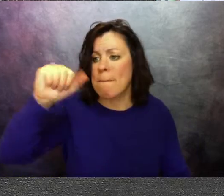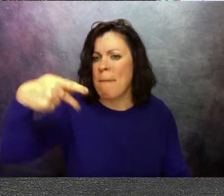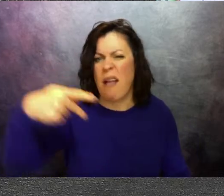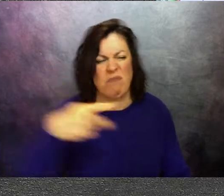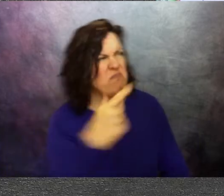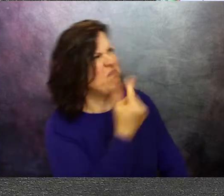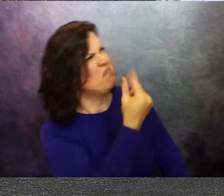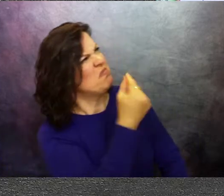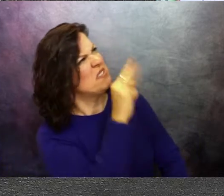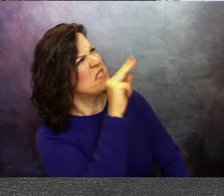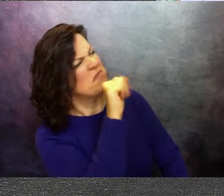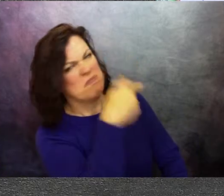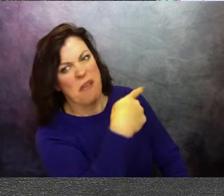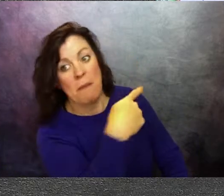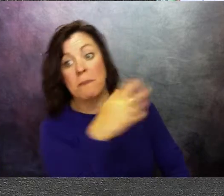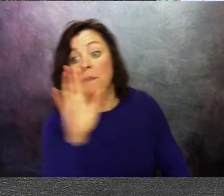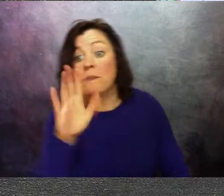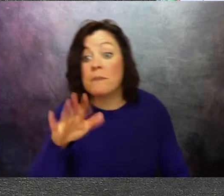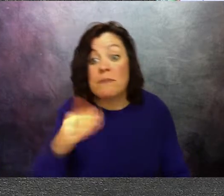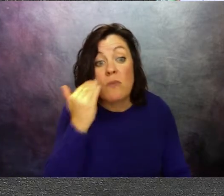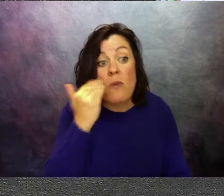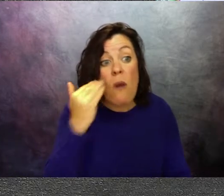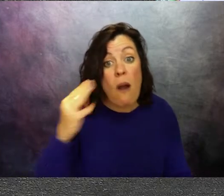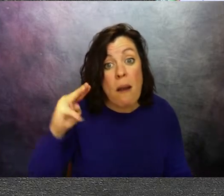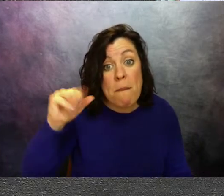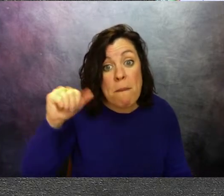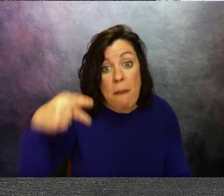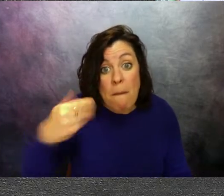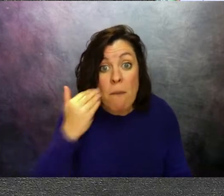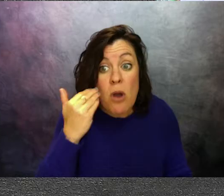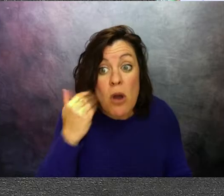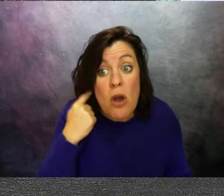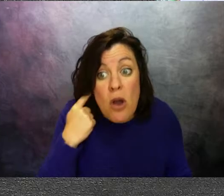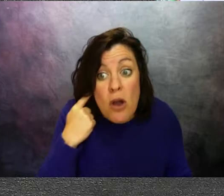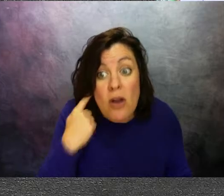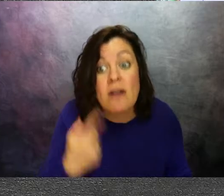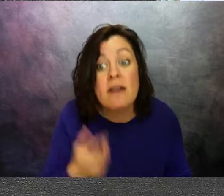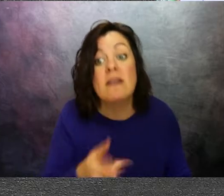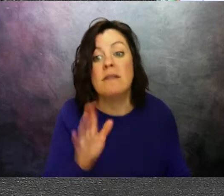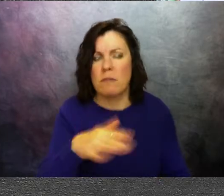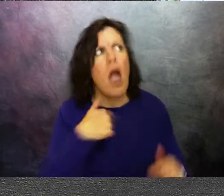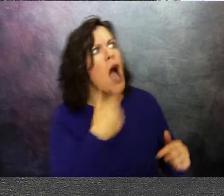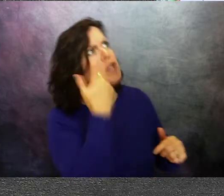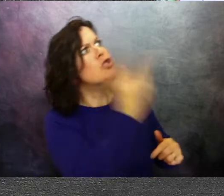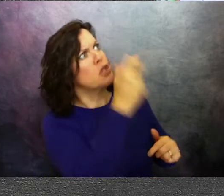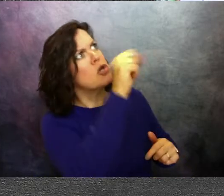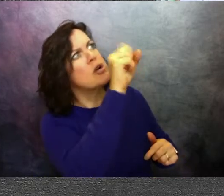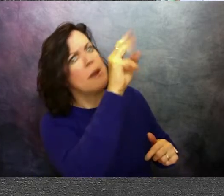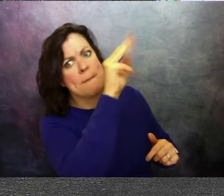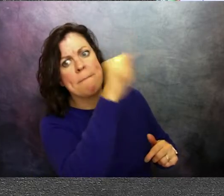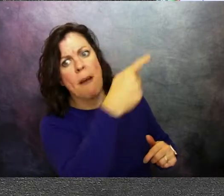Do you know what a map is? Have you ever heard of a map? Oh yeah. I saw a map at the zoo.